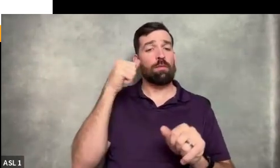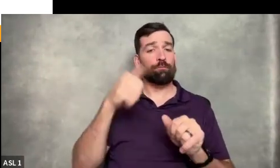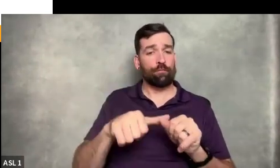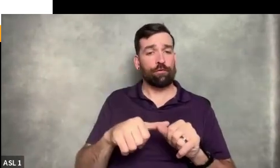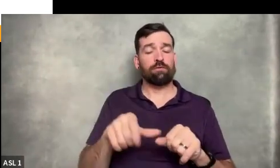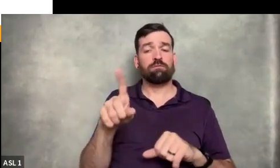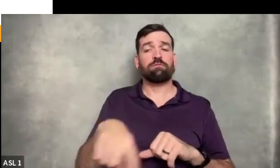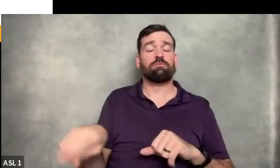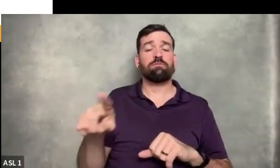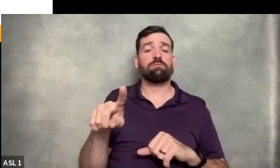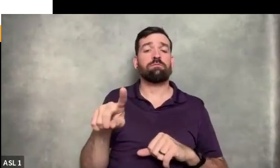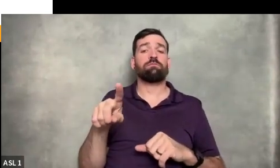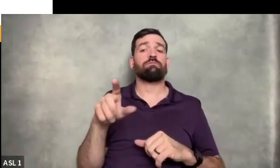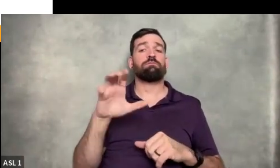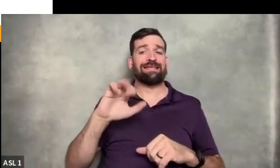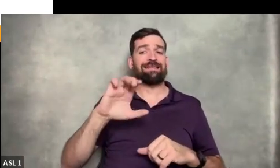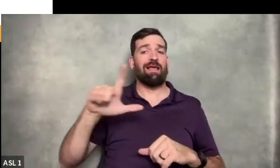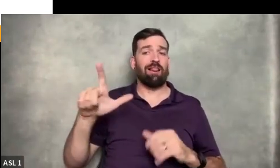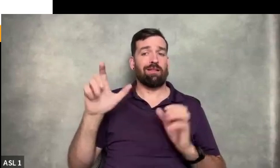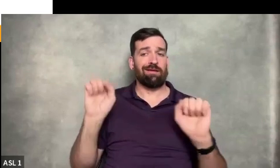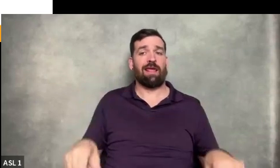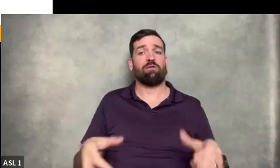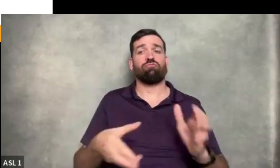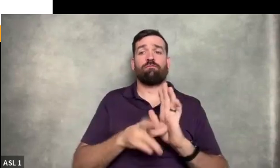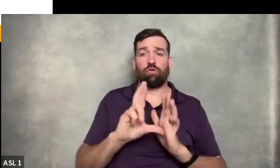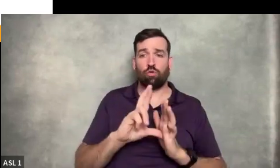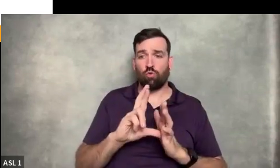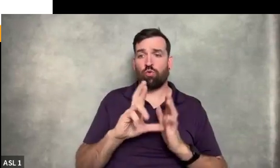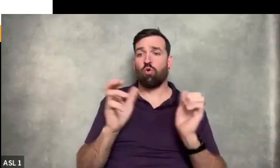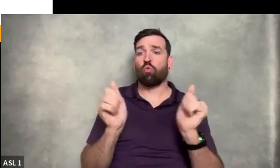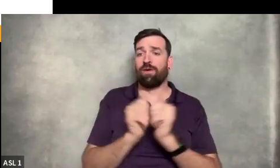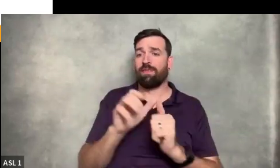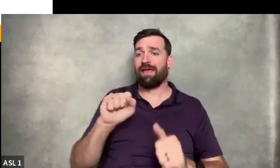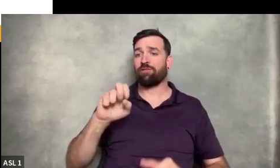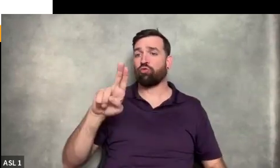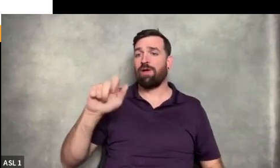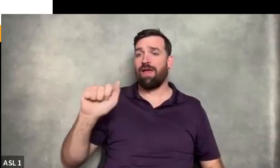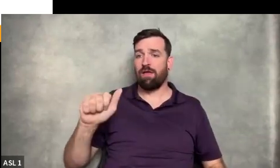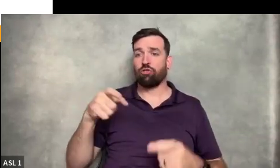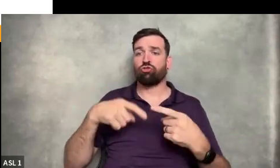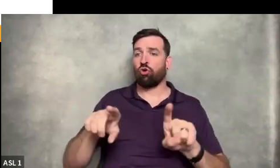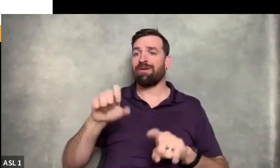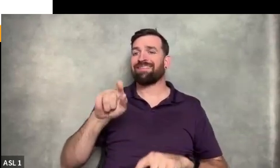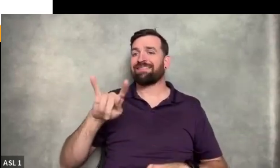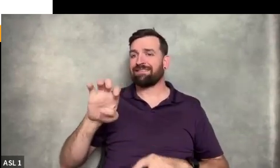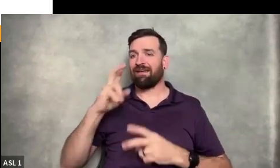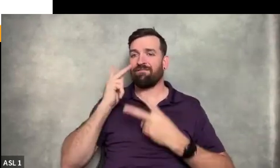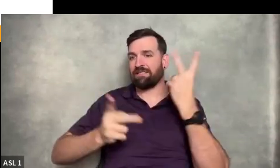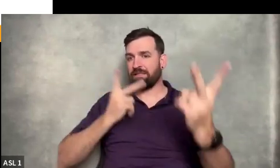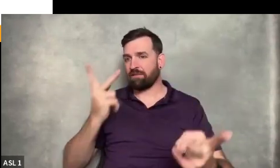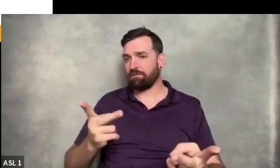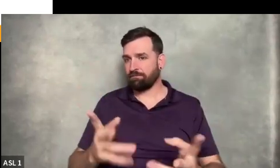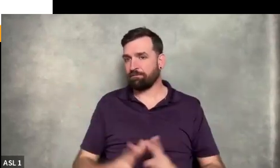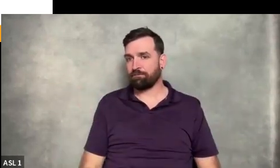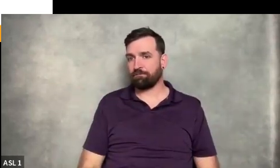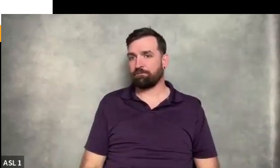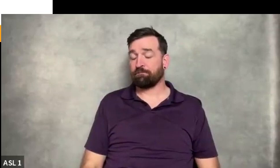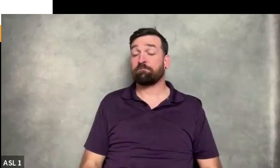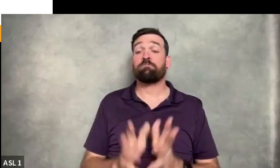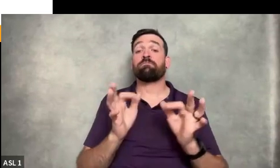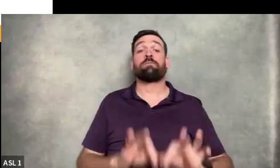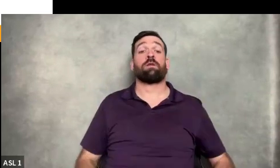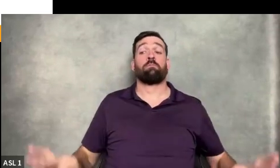among the items ACL may review with SUAs during their site visits. The importance of this document